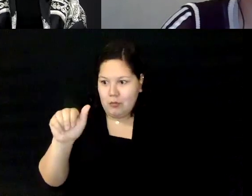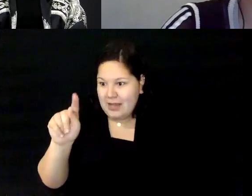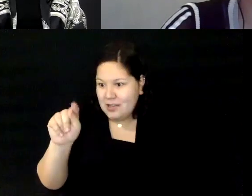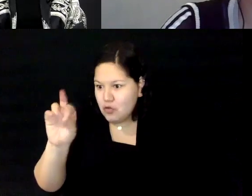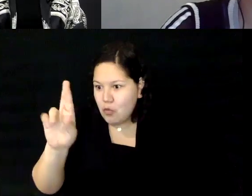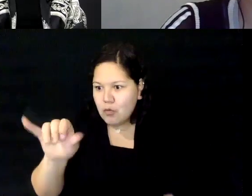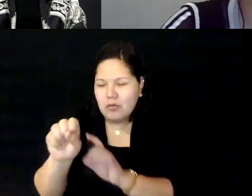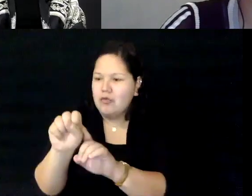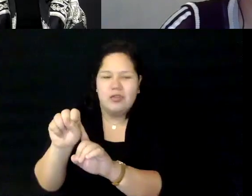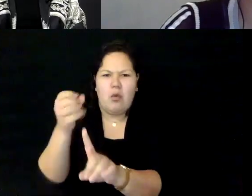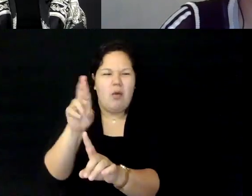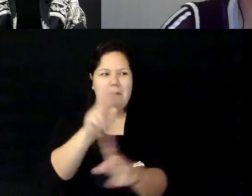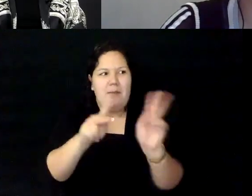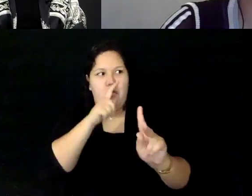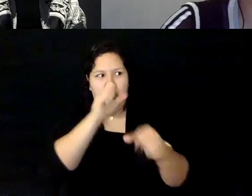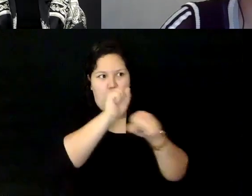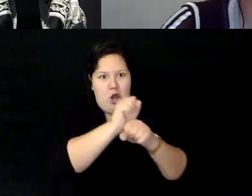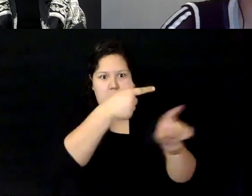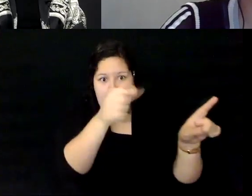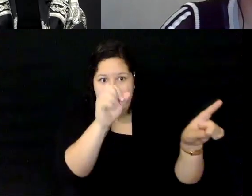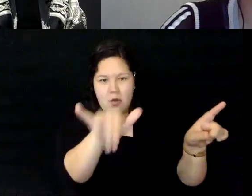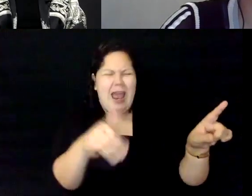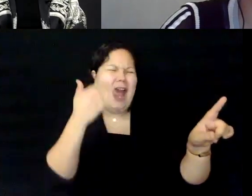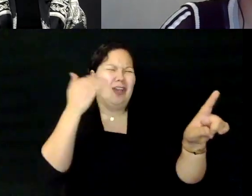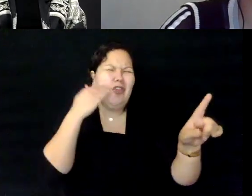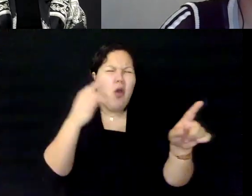generally. I mean, I know that has been evolving a lot over the years.